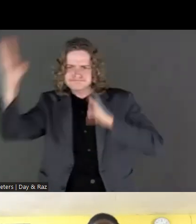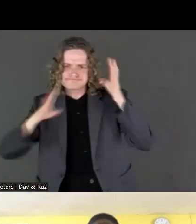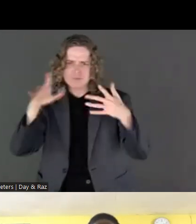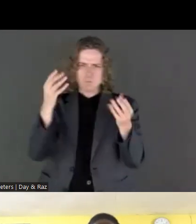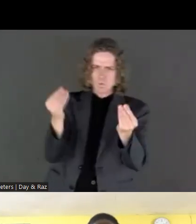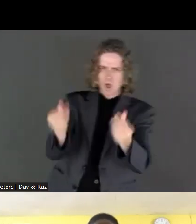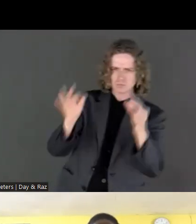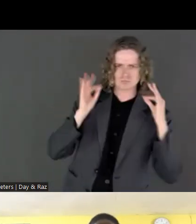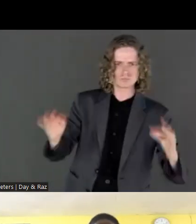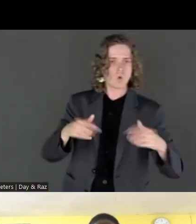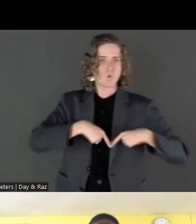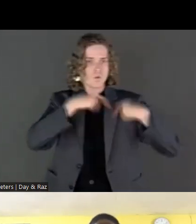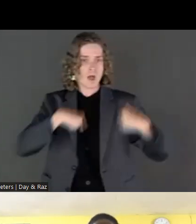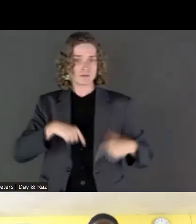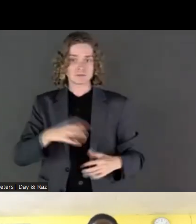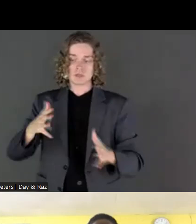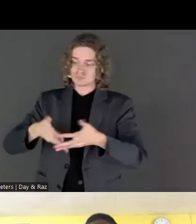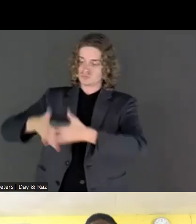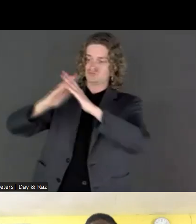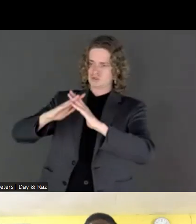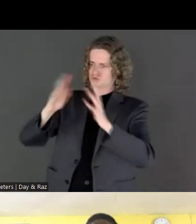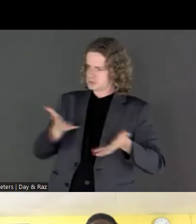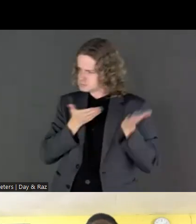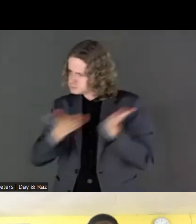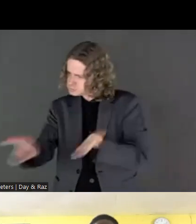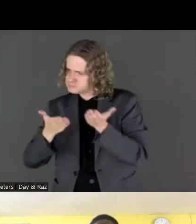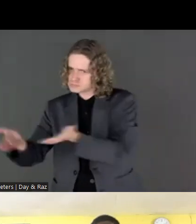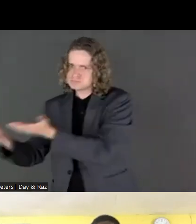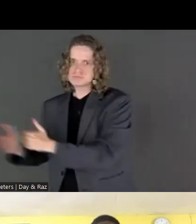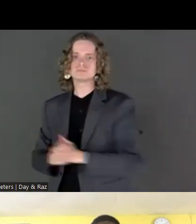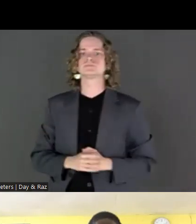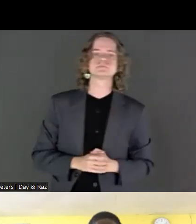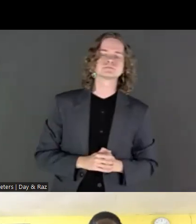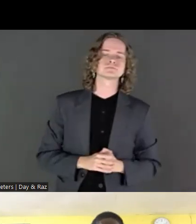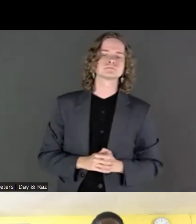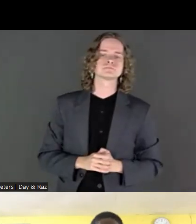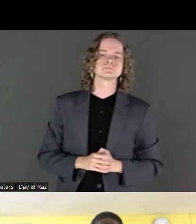as well as real challenges we will confront along the day along the way. Thank you again